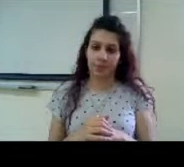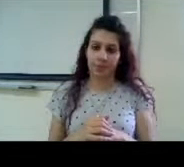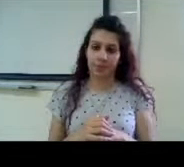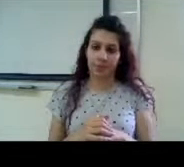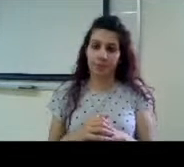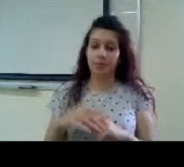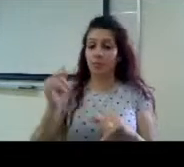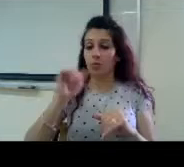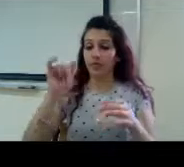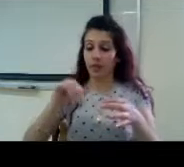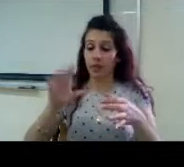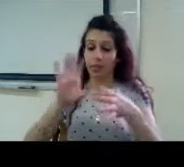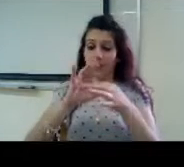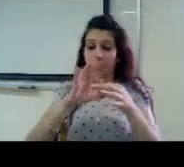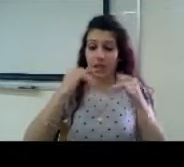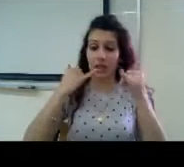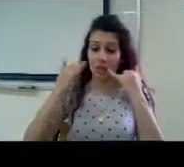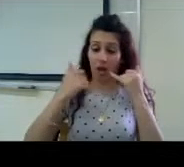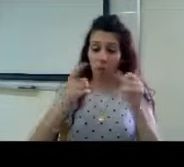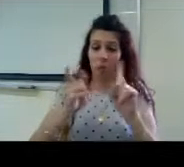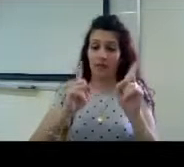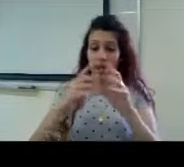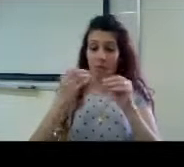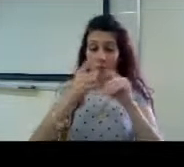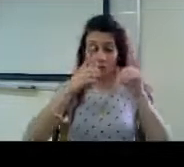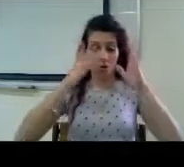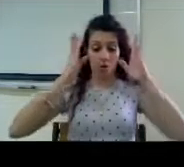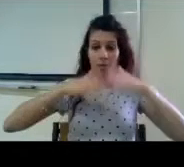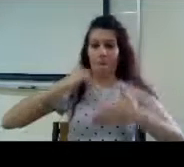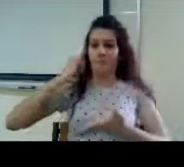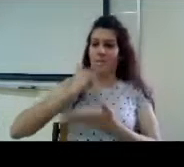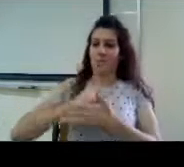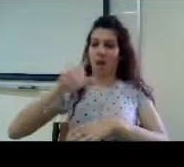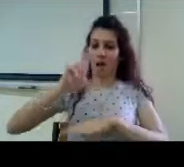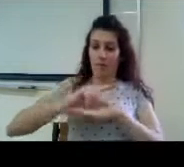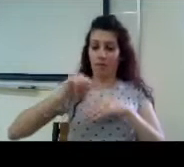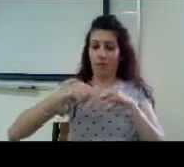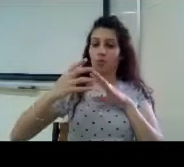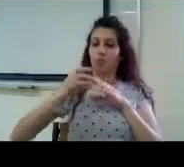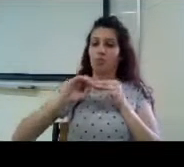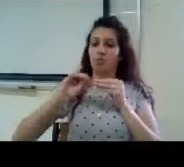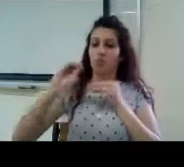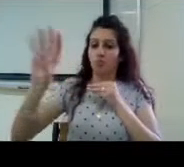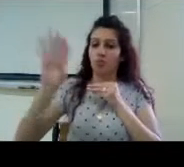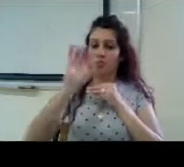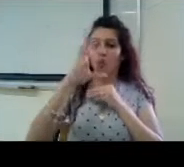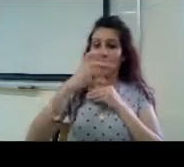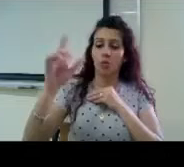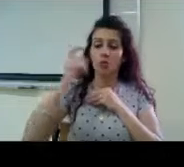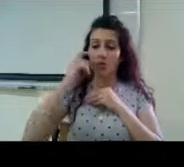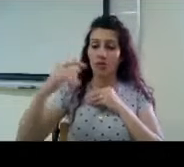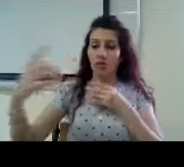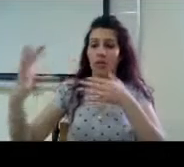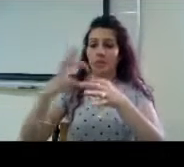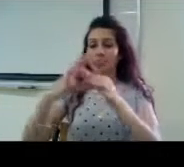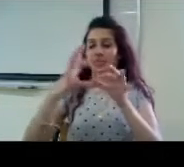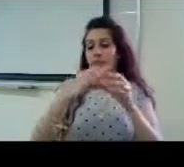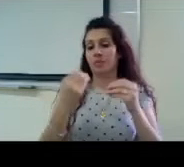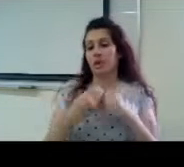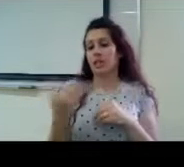Ministry of Education there has has actually recommended that this platform be used to support the continuity of learning and the third is sun hardware